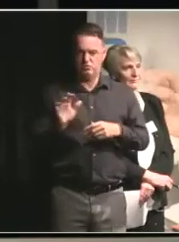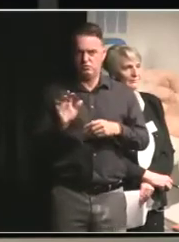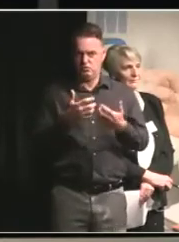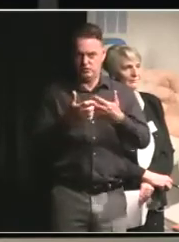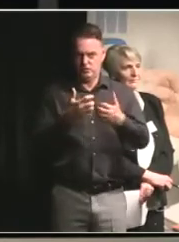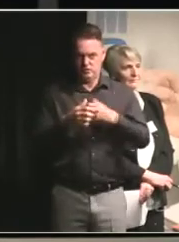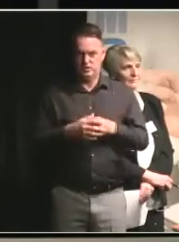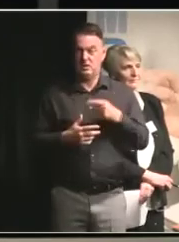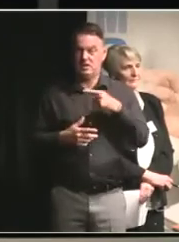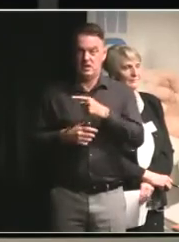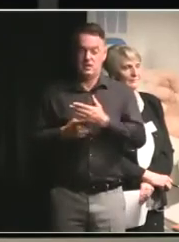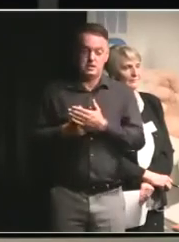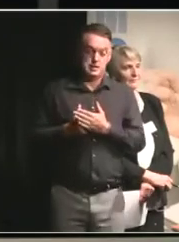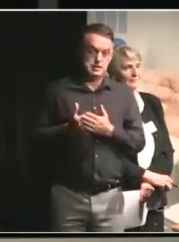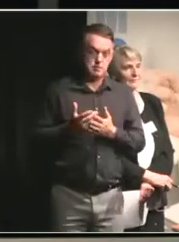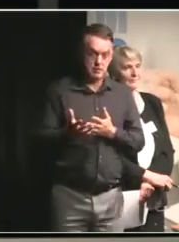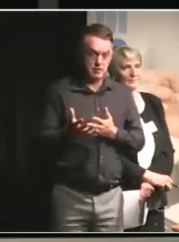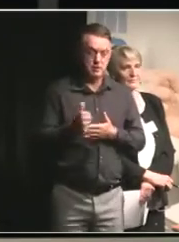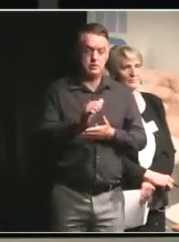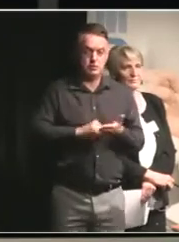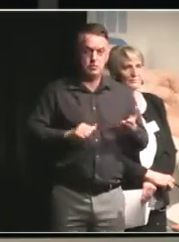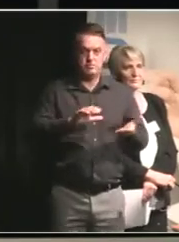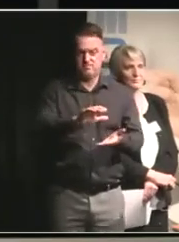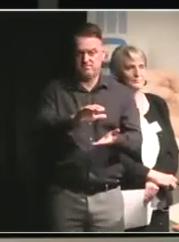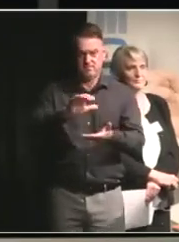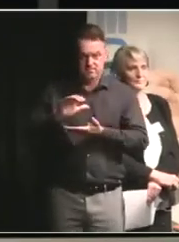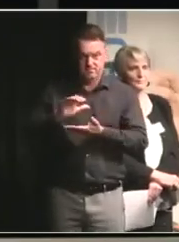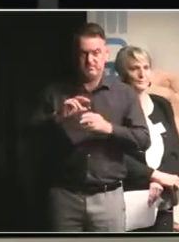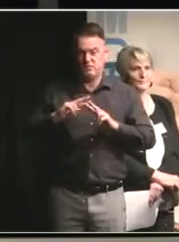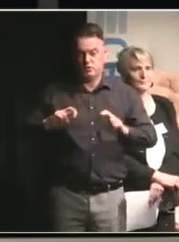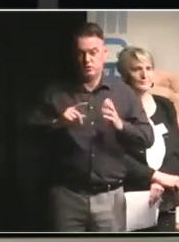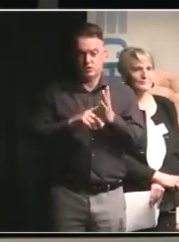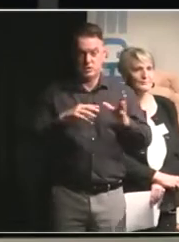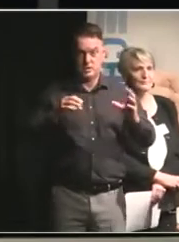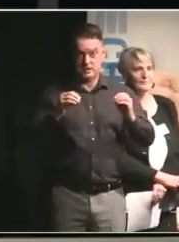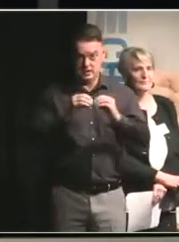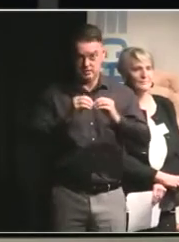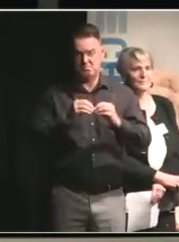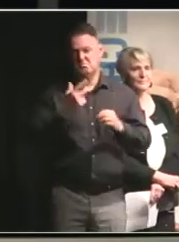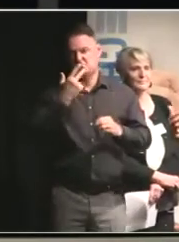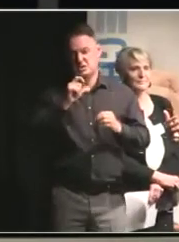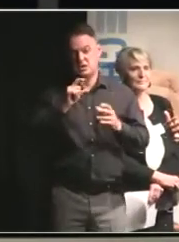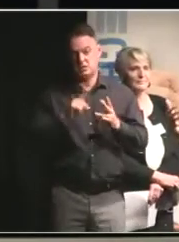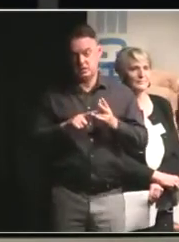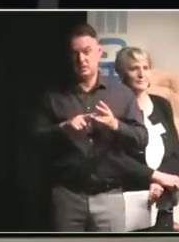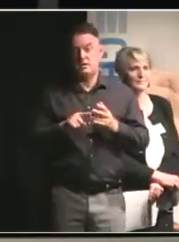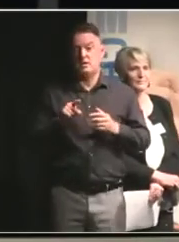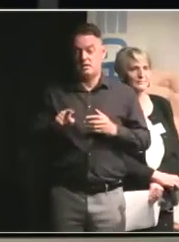they spend buying materials, a research lab at a company, the amount of money they spend buying